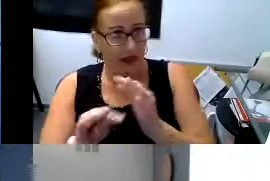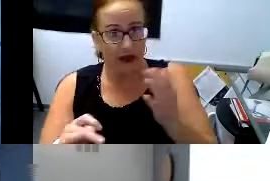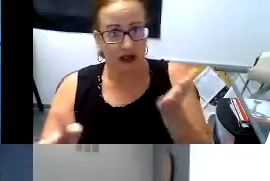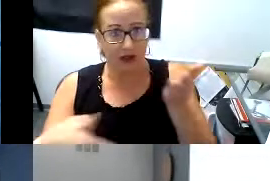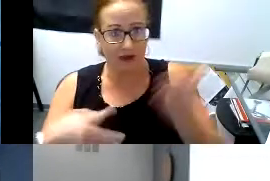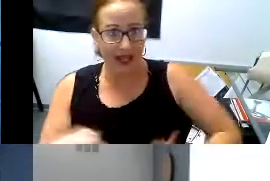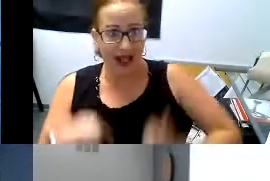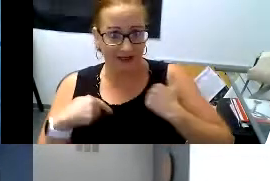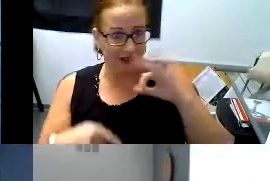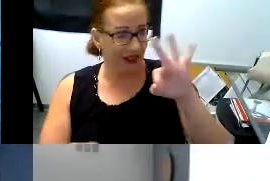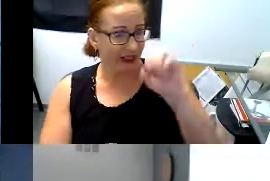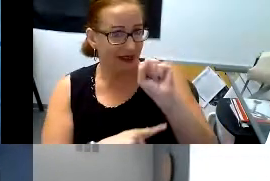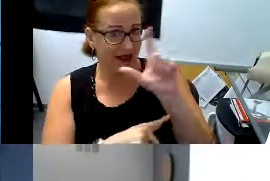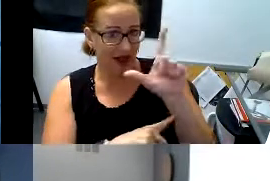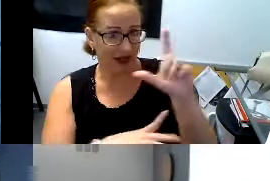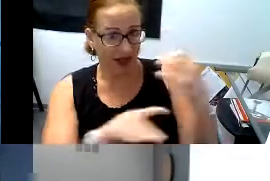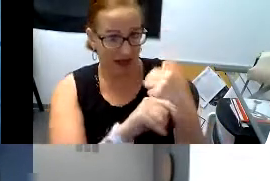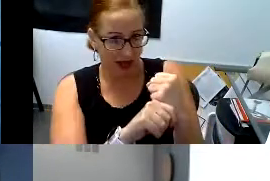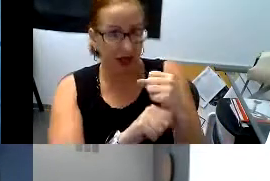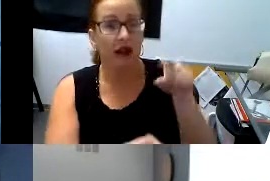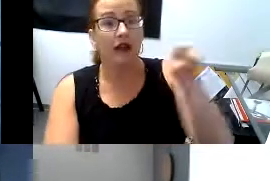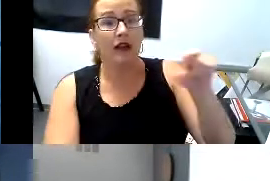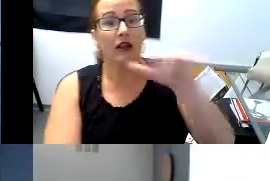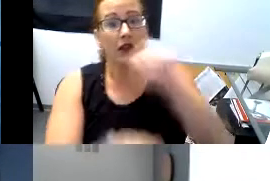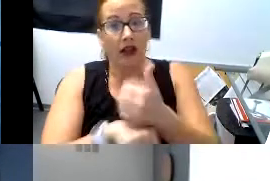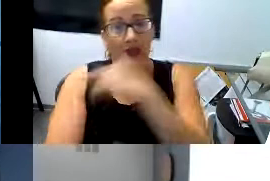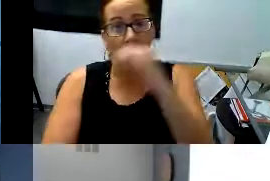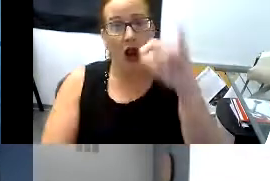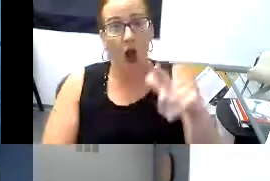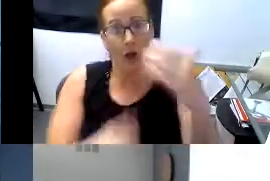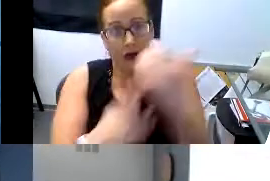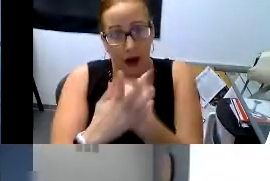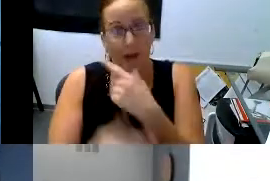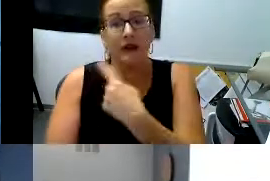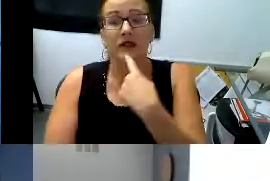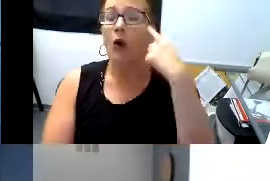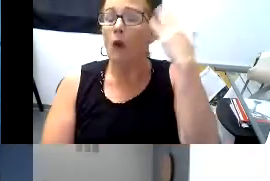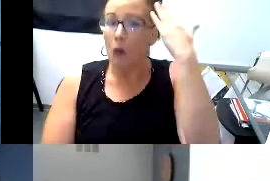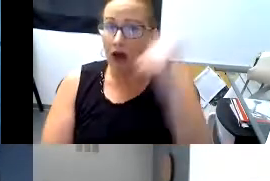called faith, Service, and Life (FSL)--established for the low income. They thought it would be good to